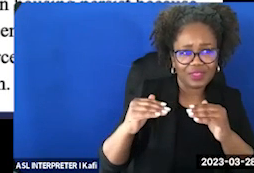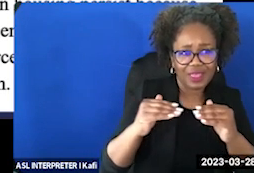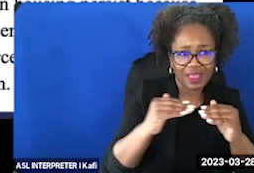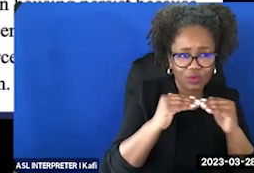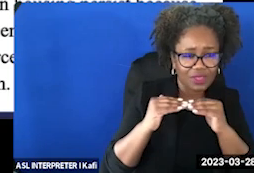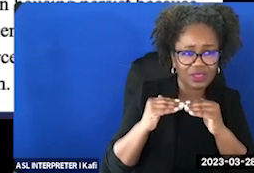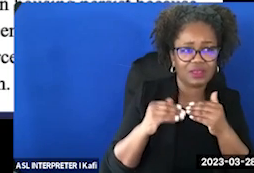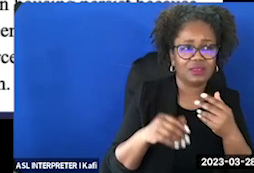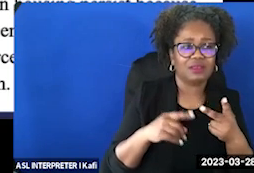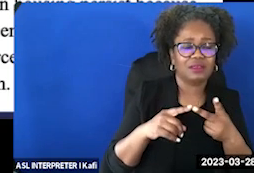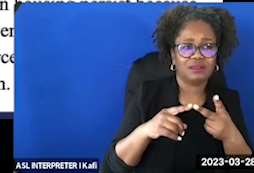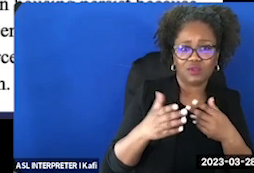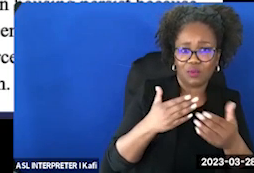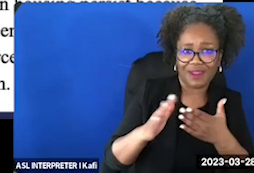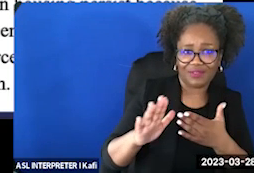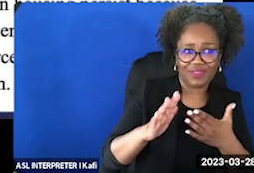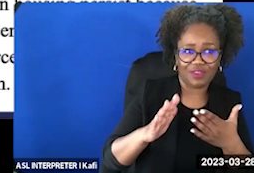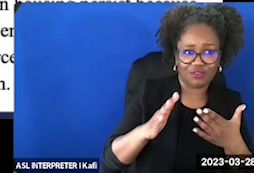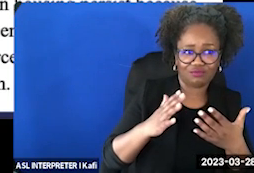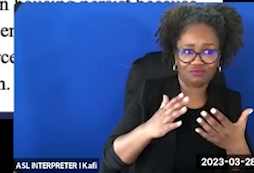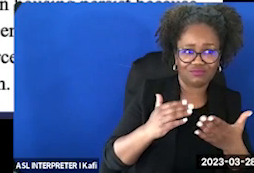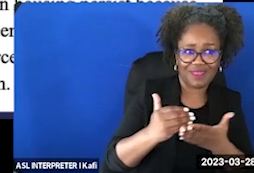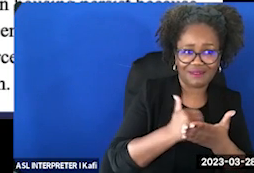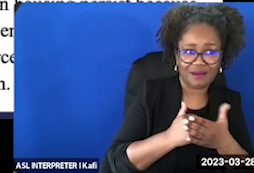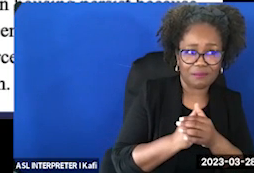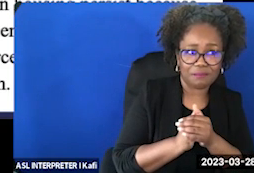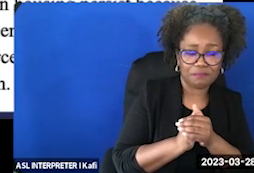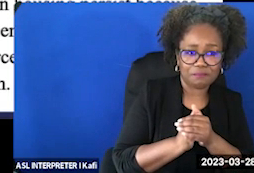Debbie Stine, Science & Technology Policy Academy: And so this is still a again, a continuing